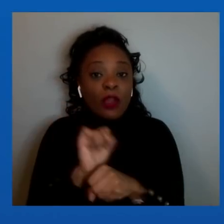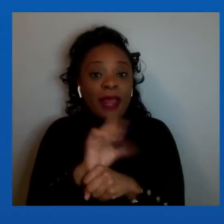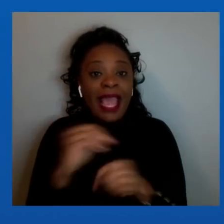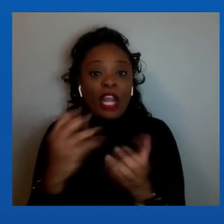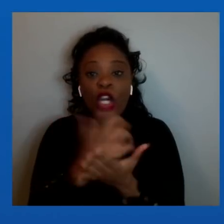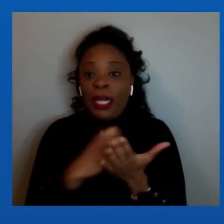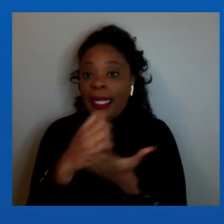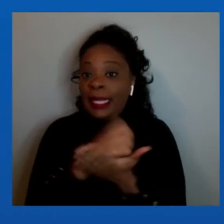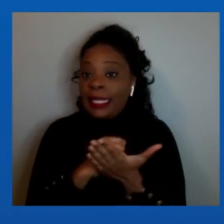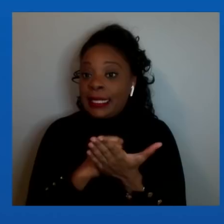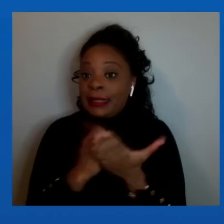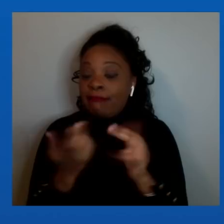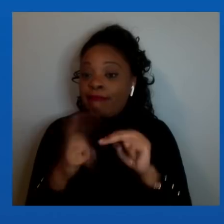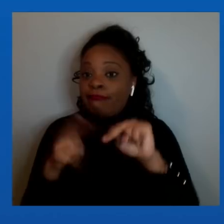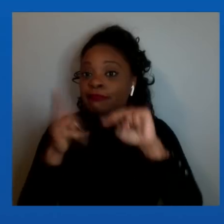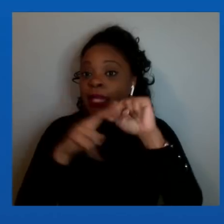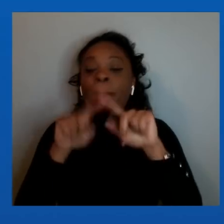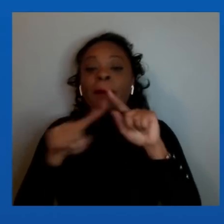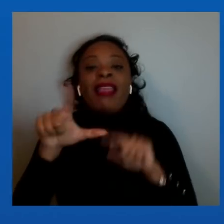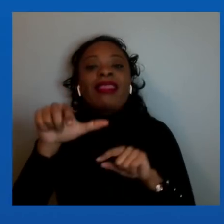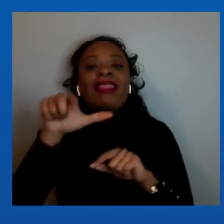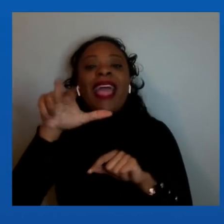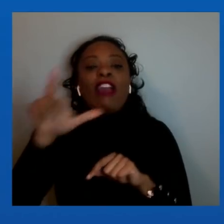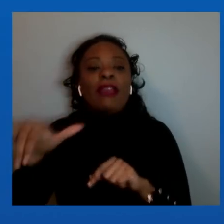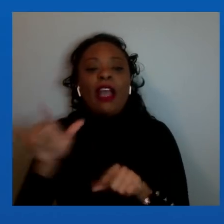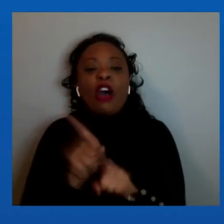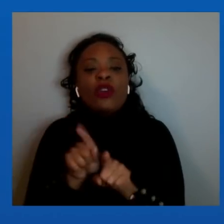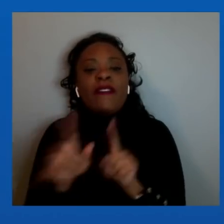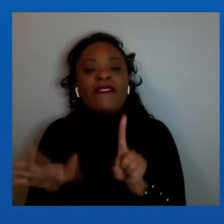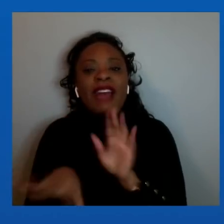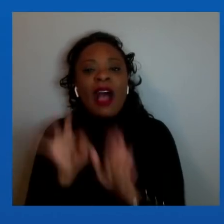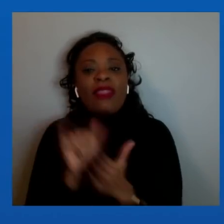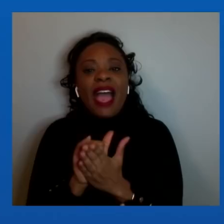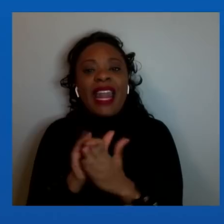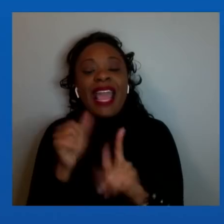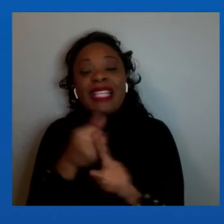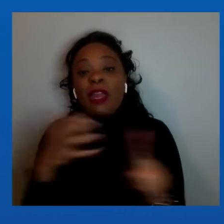But Larry also found that expanding the ITC produces